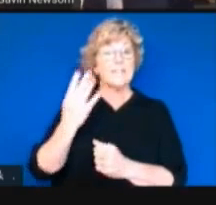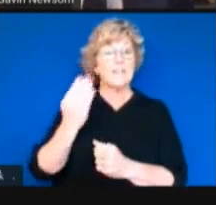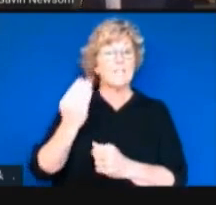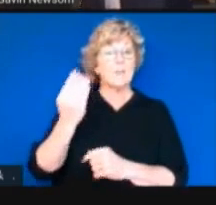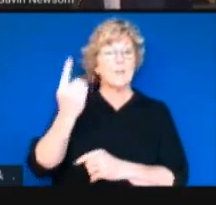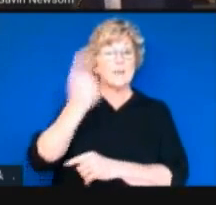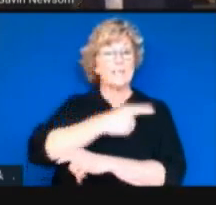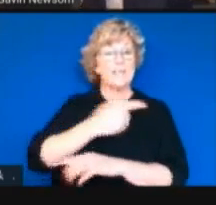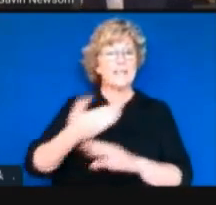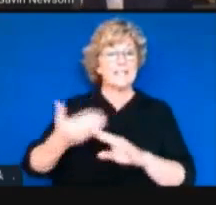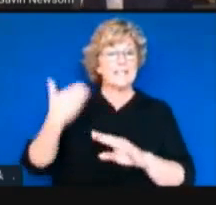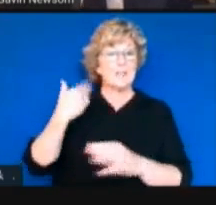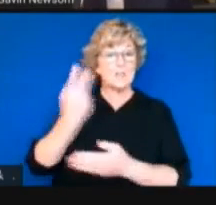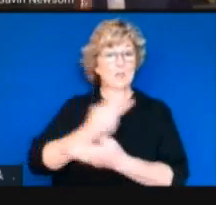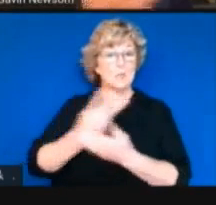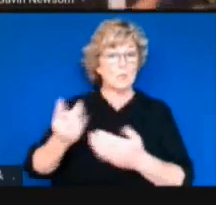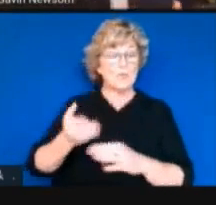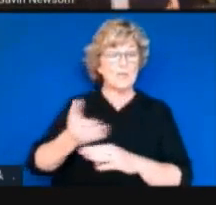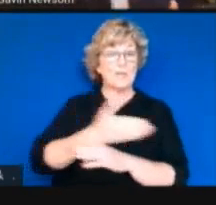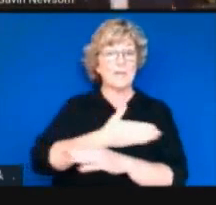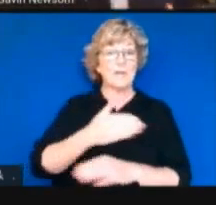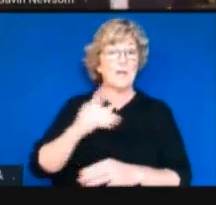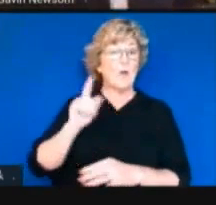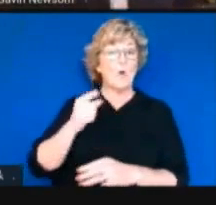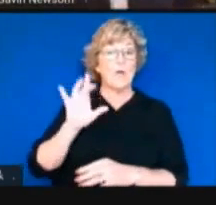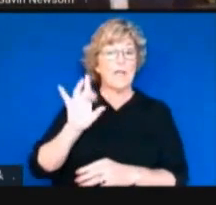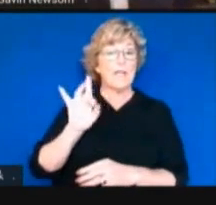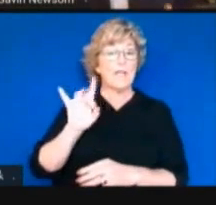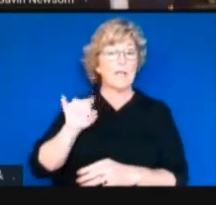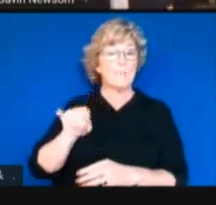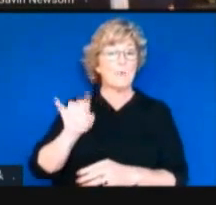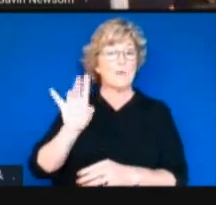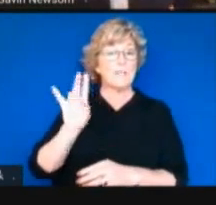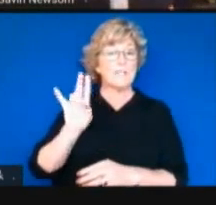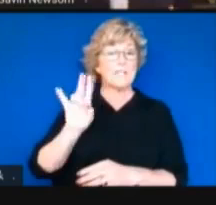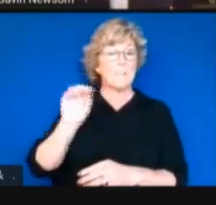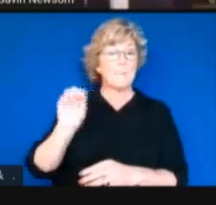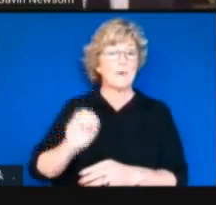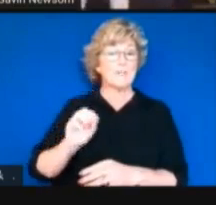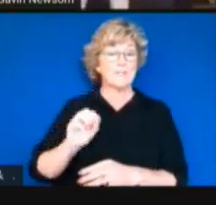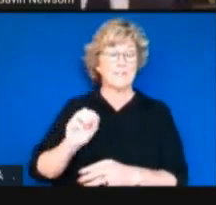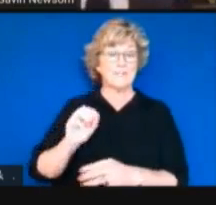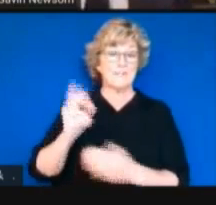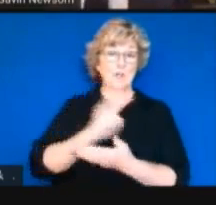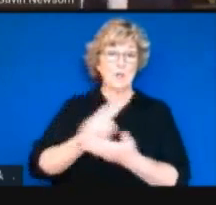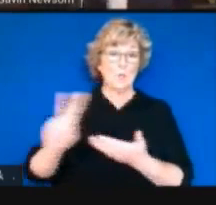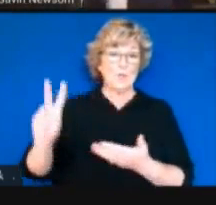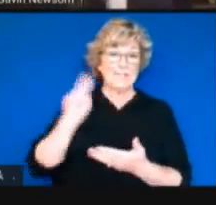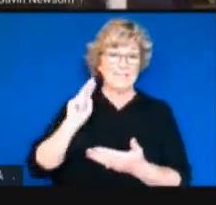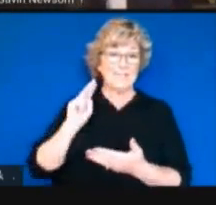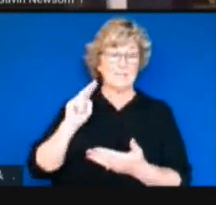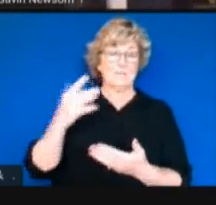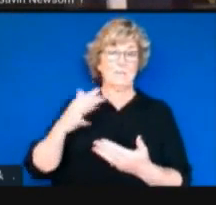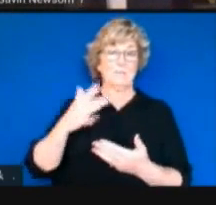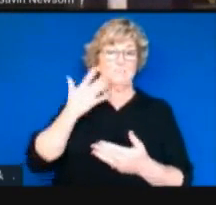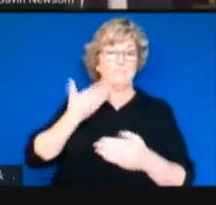LET'S TAKE A LOOK AS WE GET TO THE NEXT SLIDE WHERE WE WERE JUST 14 DAYS AGO, THOUGH.